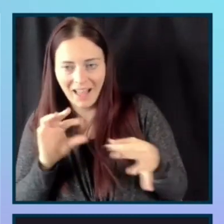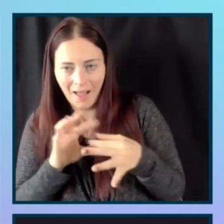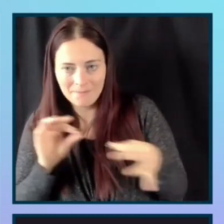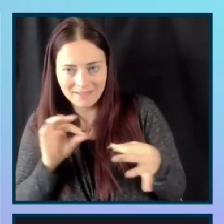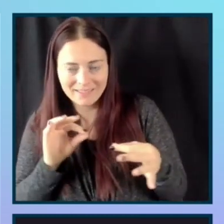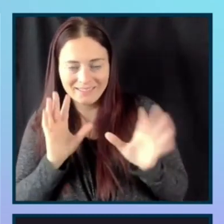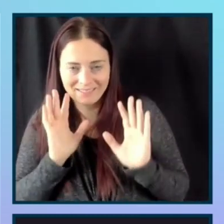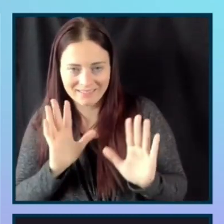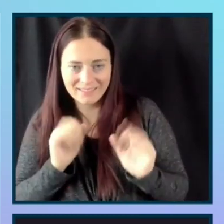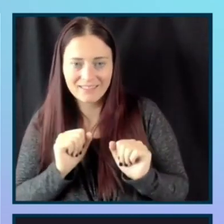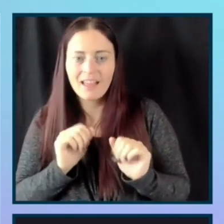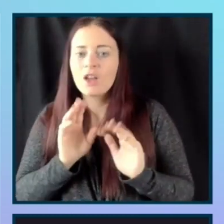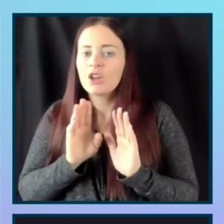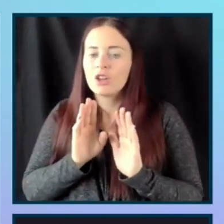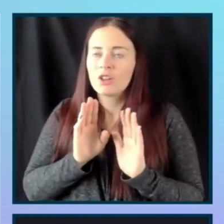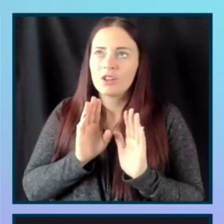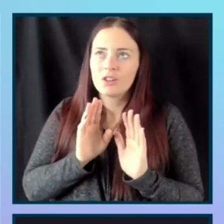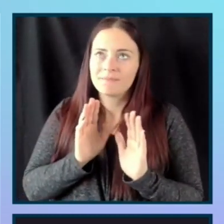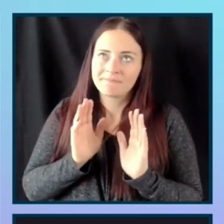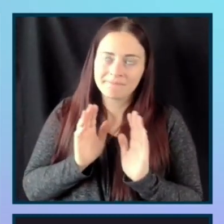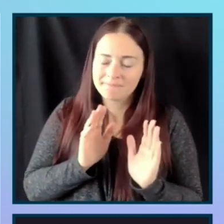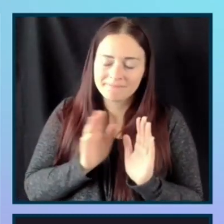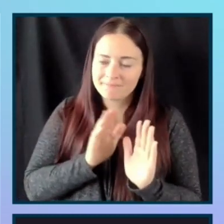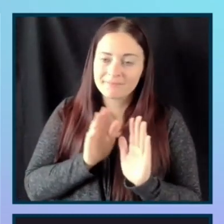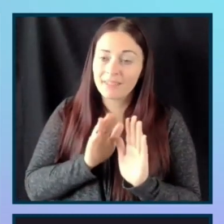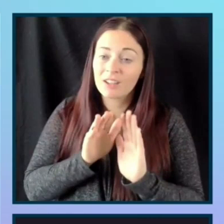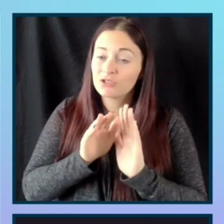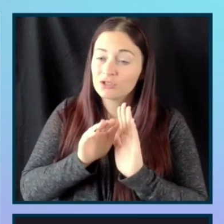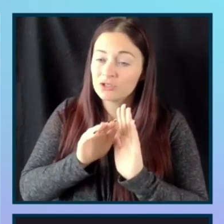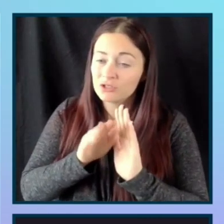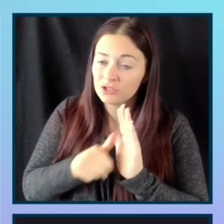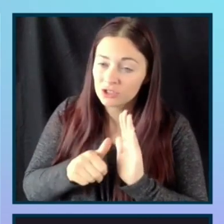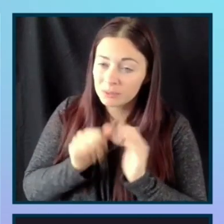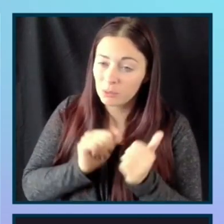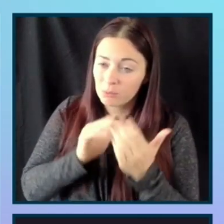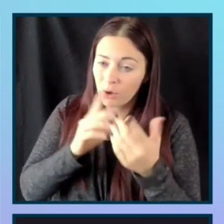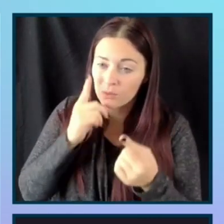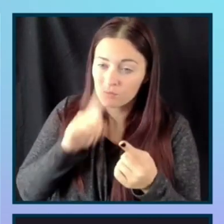and a very cheap way of doing it. But by allowing people to report, self-reporting,